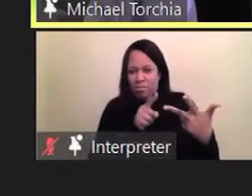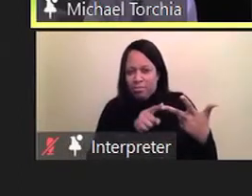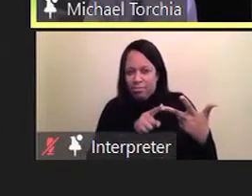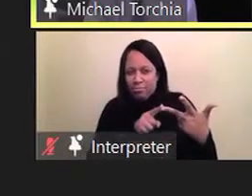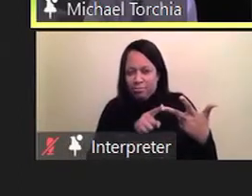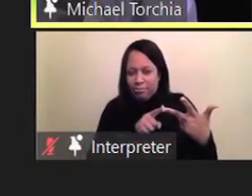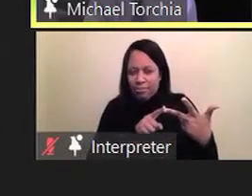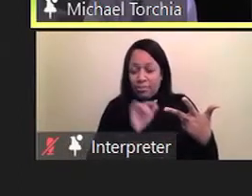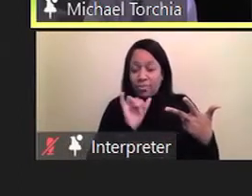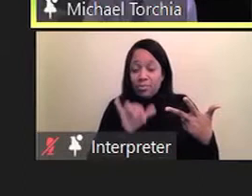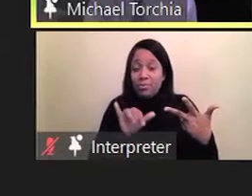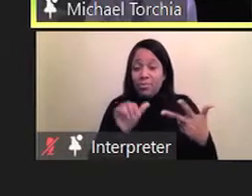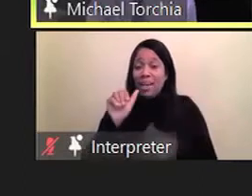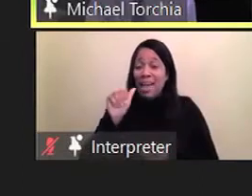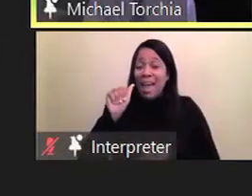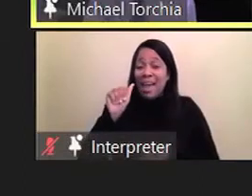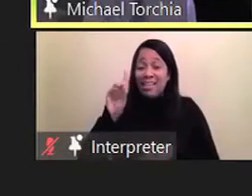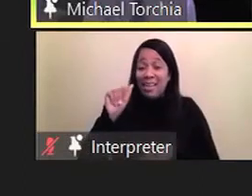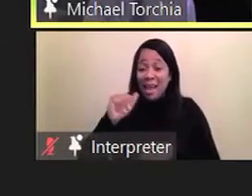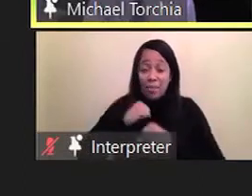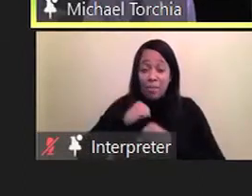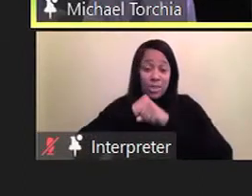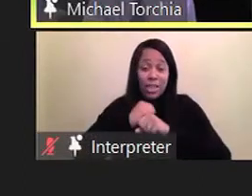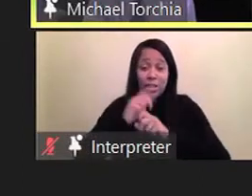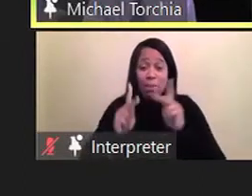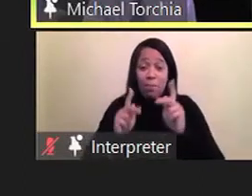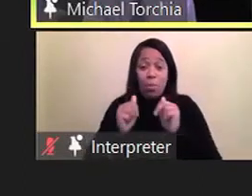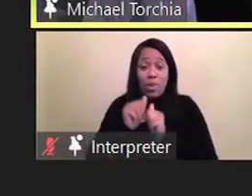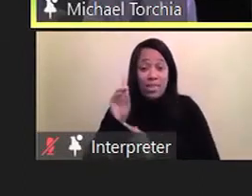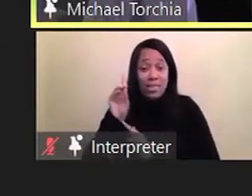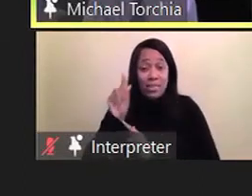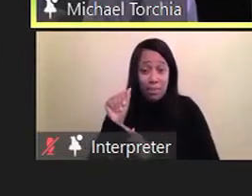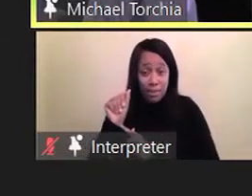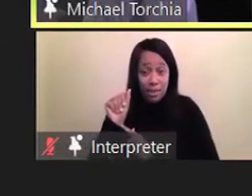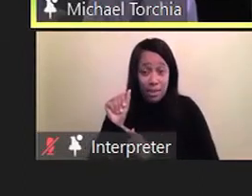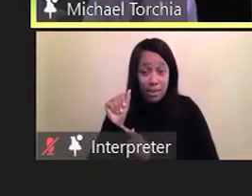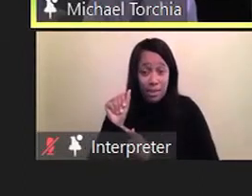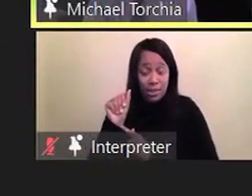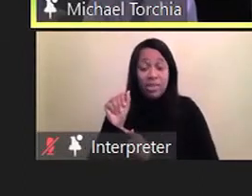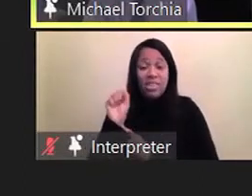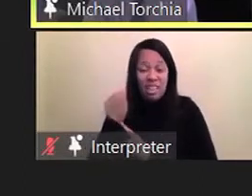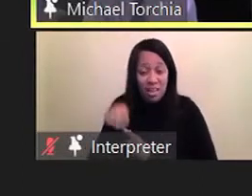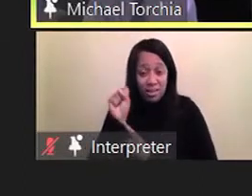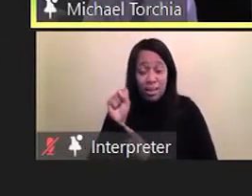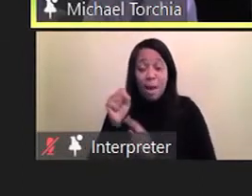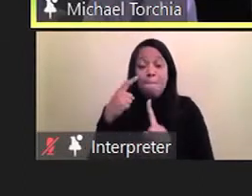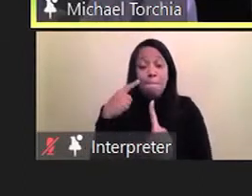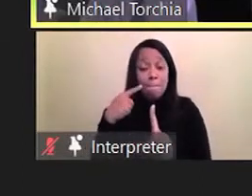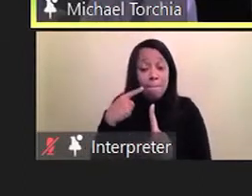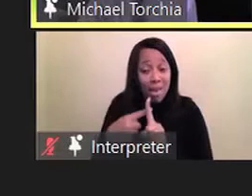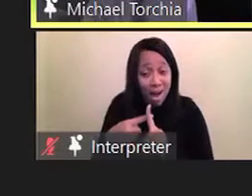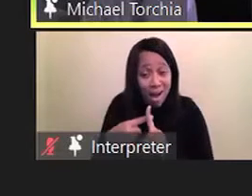that the ADA protects people who have a disability. But it also protects people who are regarded